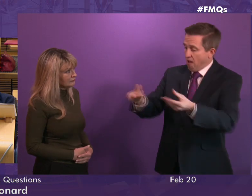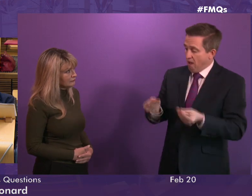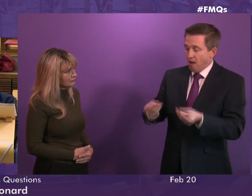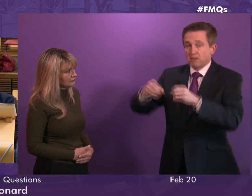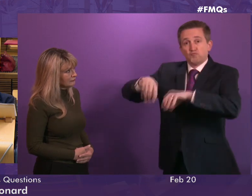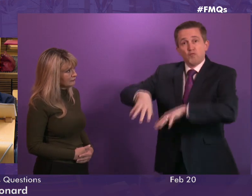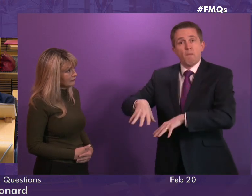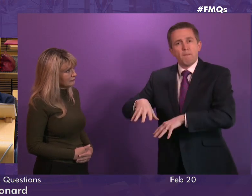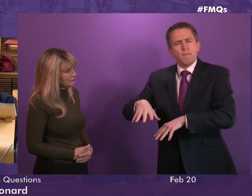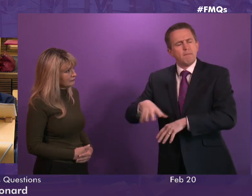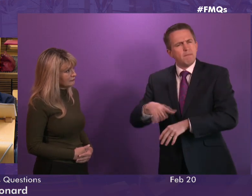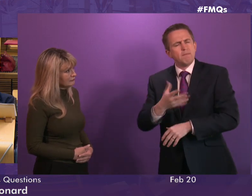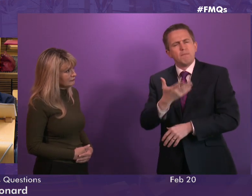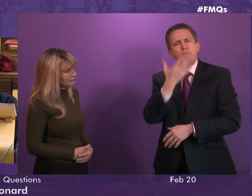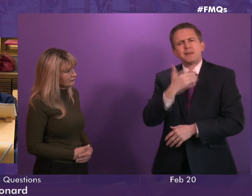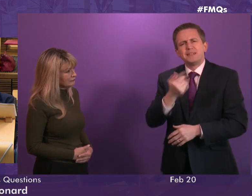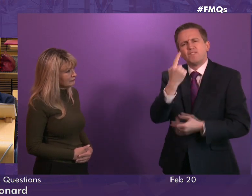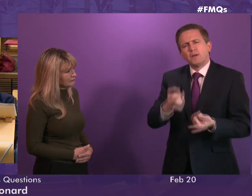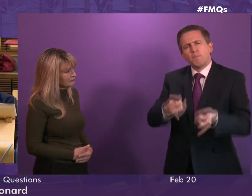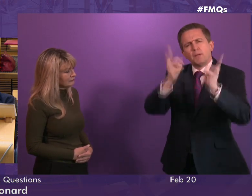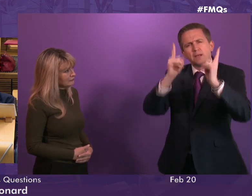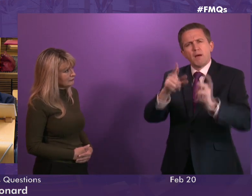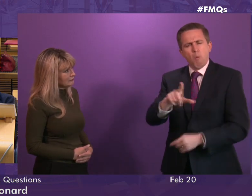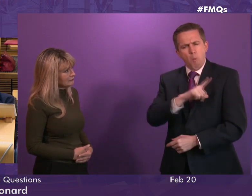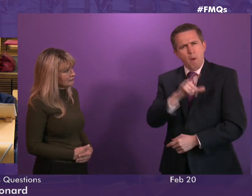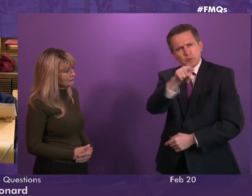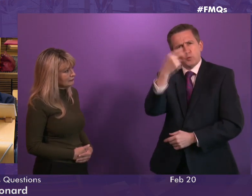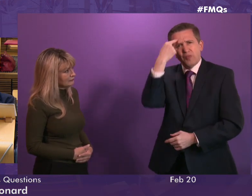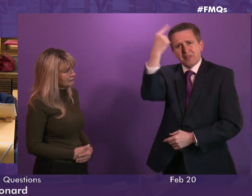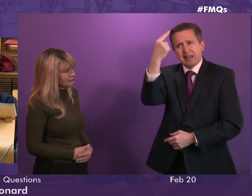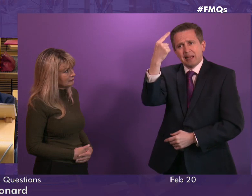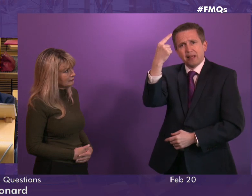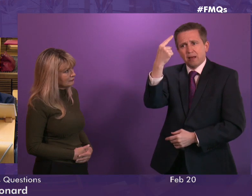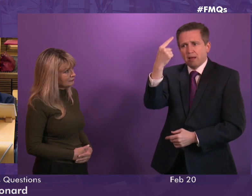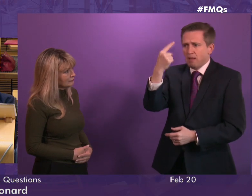the First Minister tell the people of Salsburgh why she believes that the state of our national